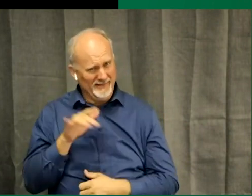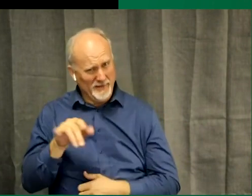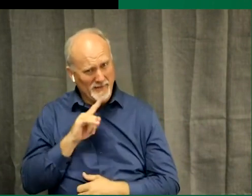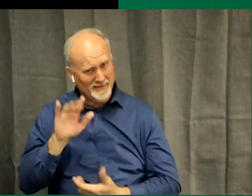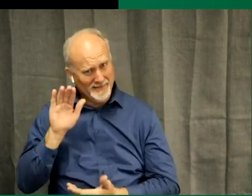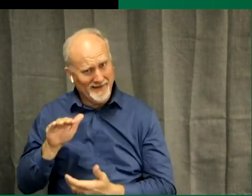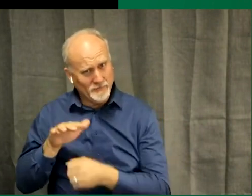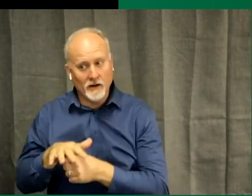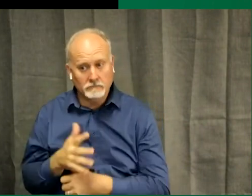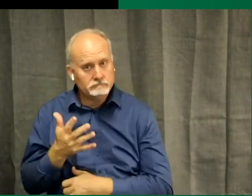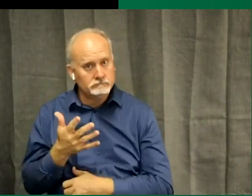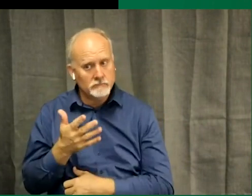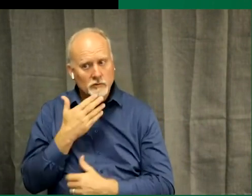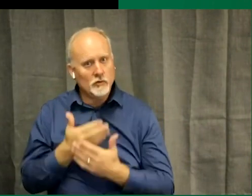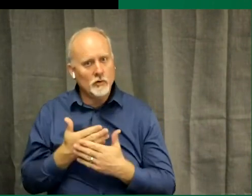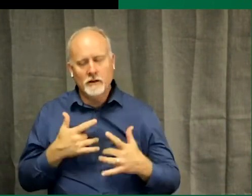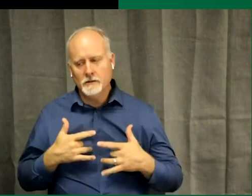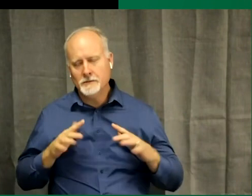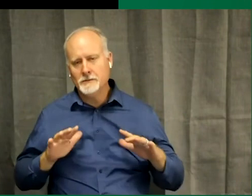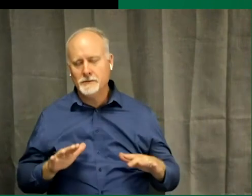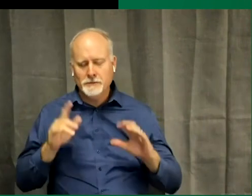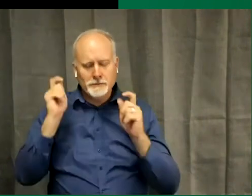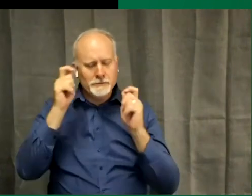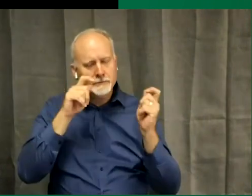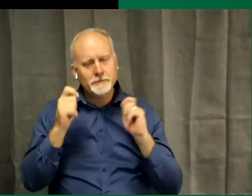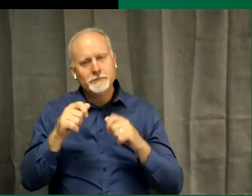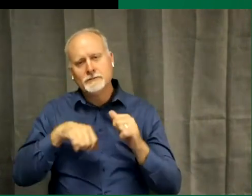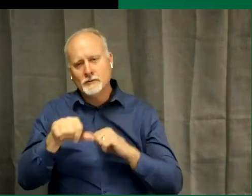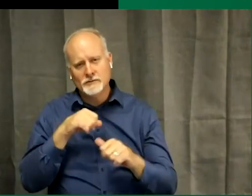great way to kind of wind down and take a moment to just socialize and you can easily do this over